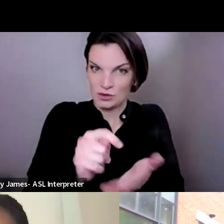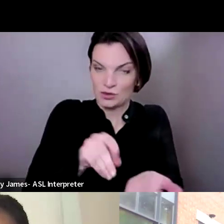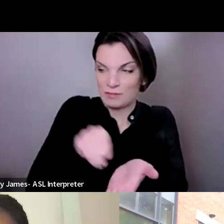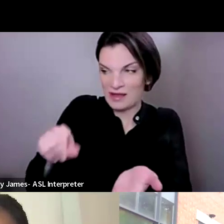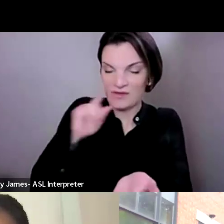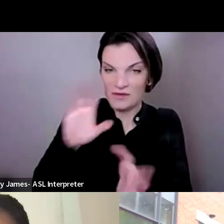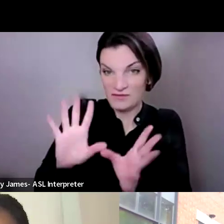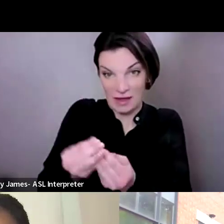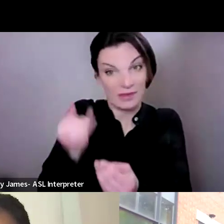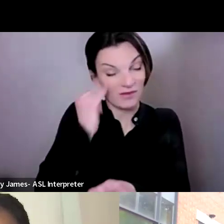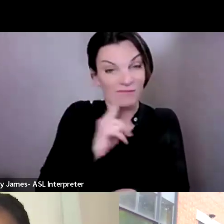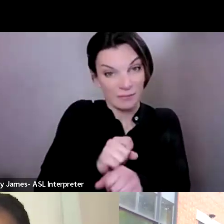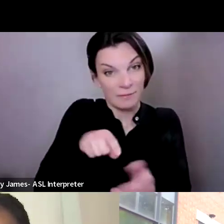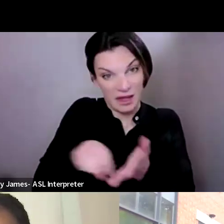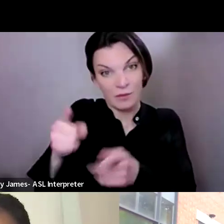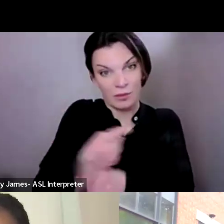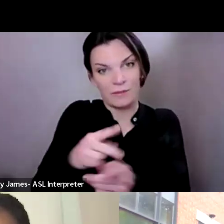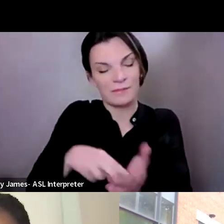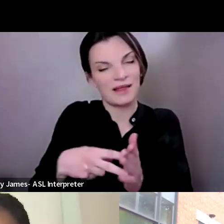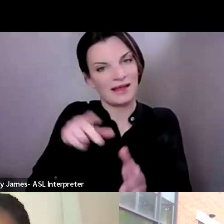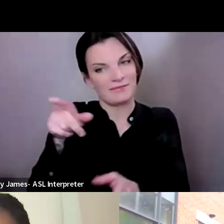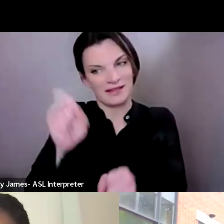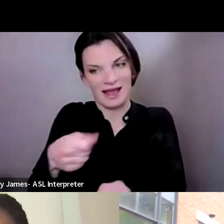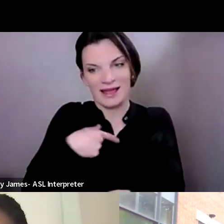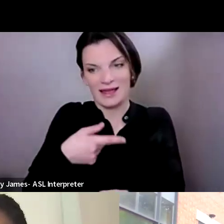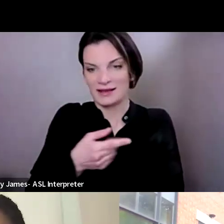allow them to take better care of the folks in front of them. So I think we're seeing a